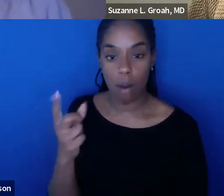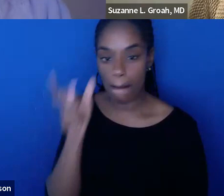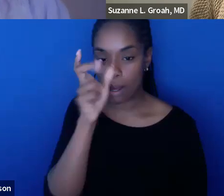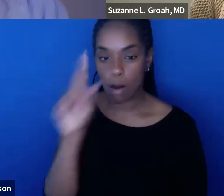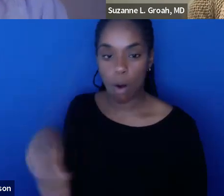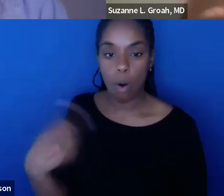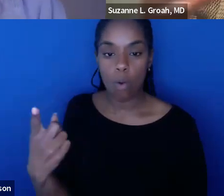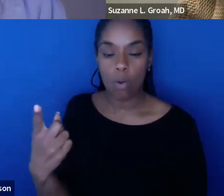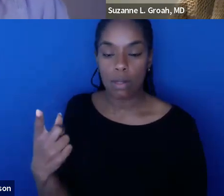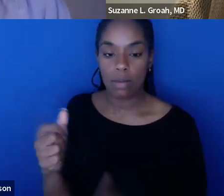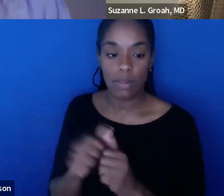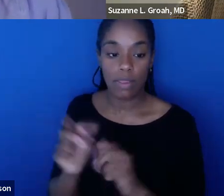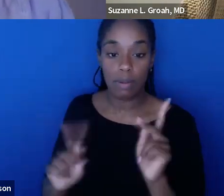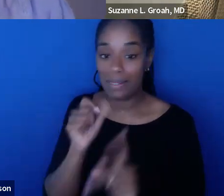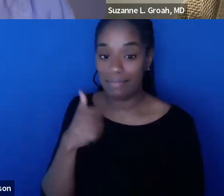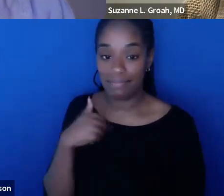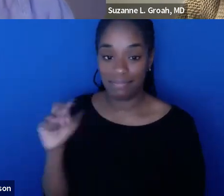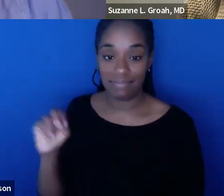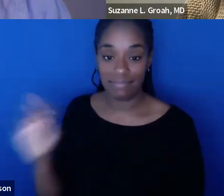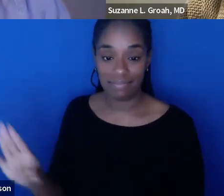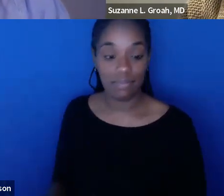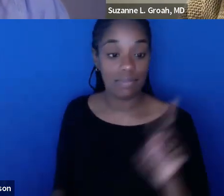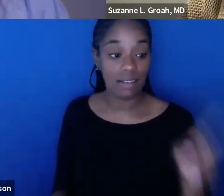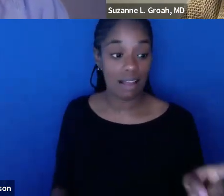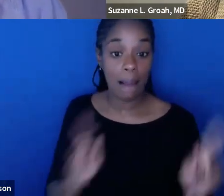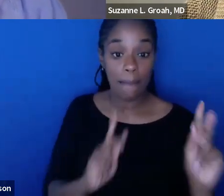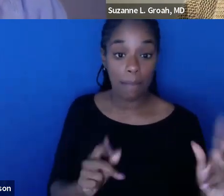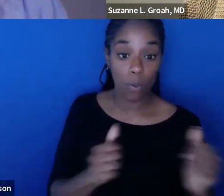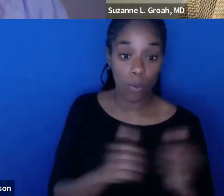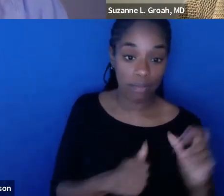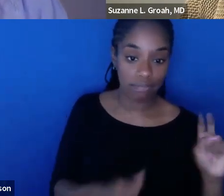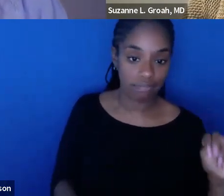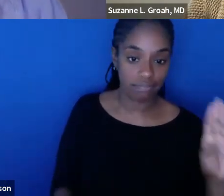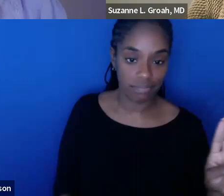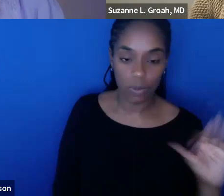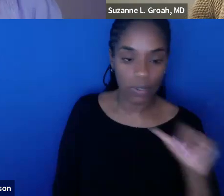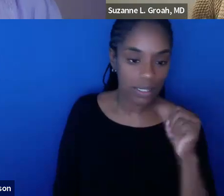bladder, when we did not find it at all in the people with neurogenic bladder, and that's Lactobacillus.